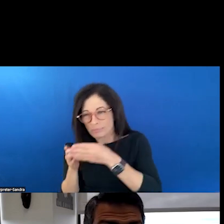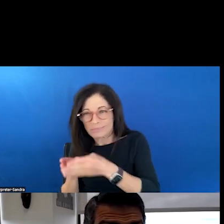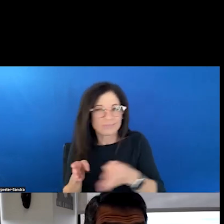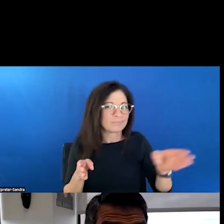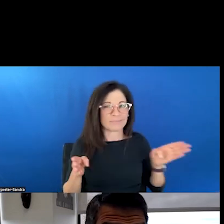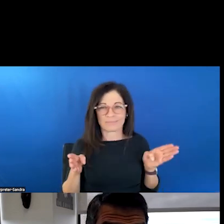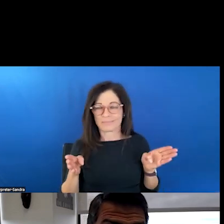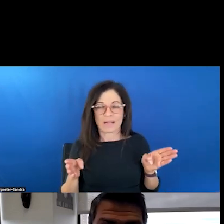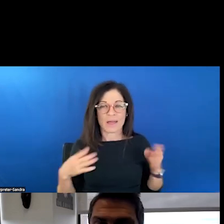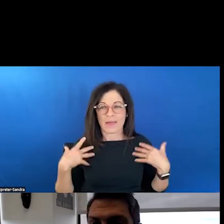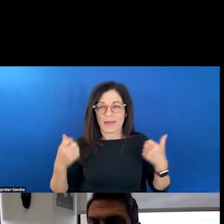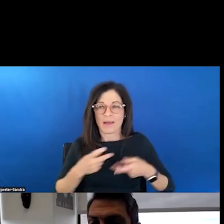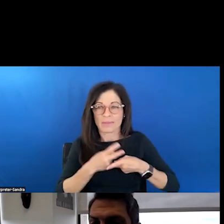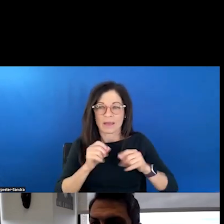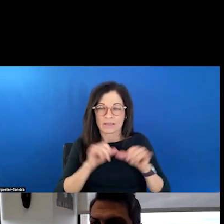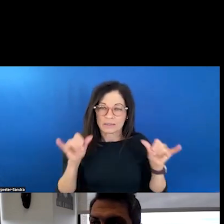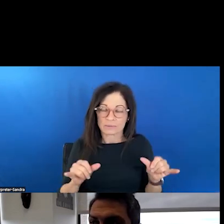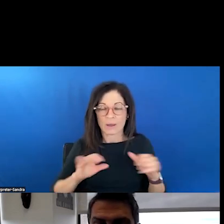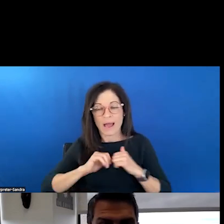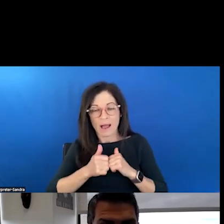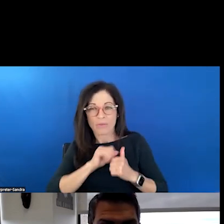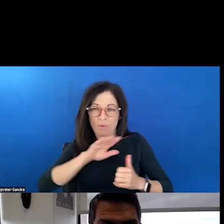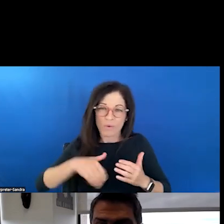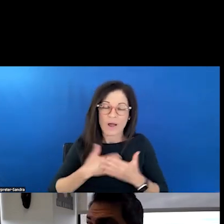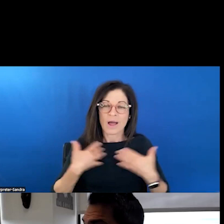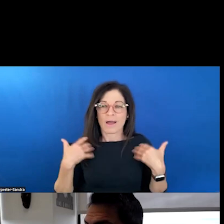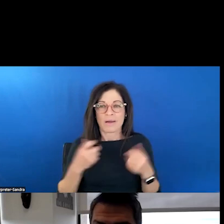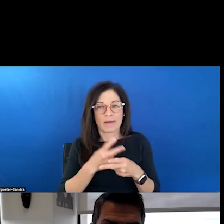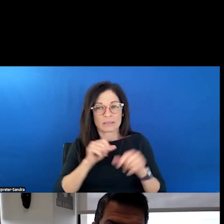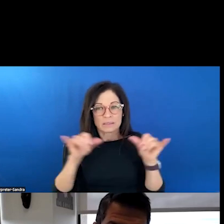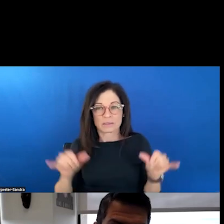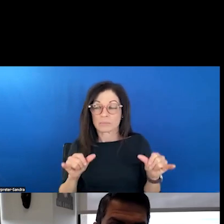BROADLY AND HOW IT CAN PLAY A ROLE IN CONNECTING WITH OTHER